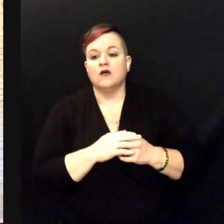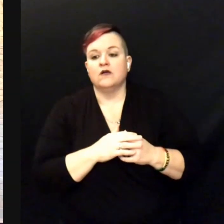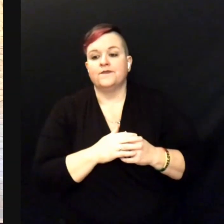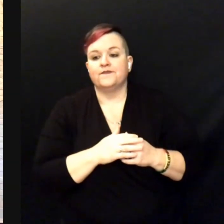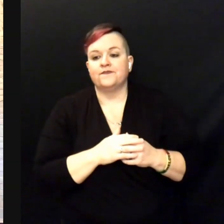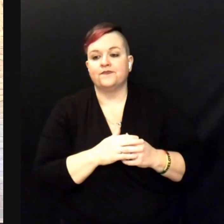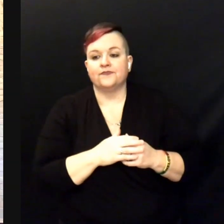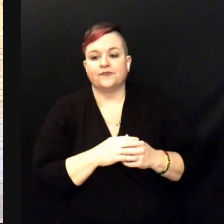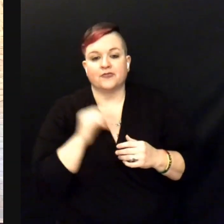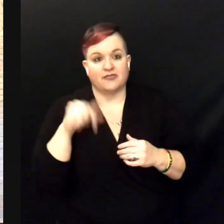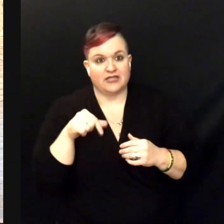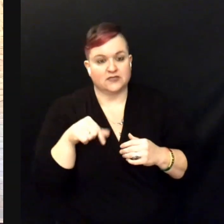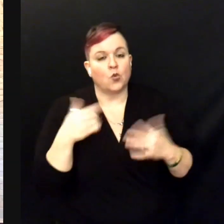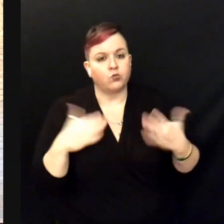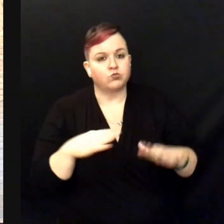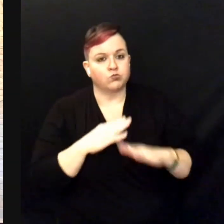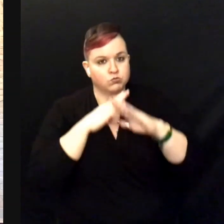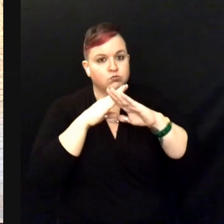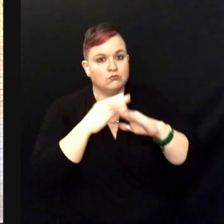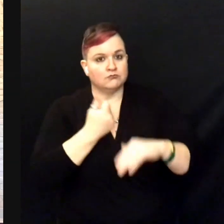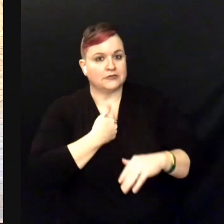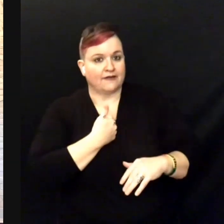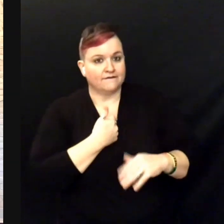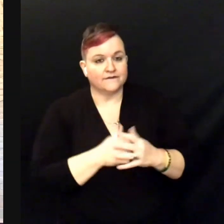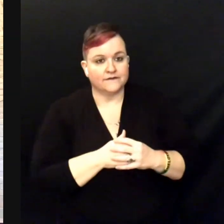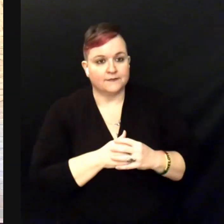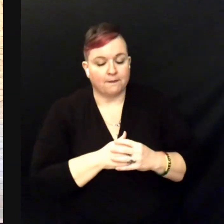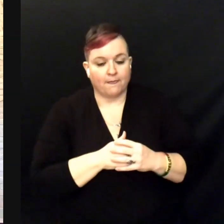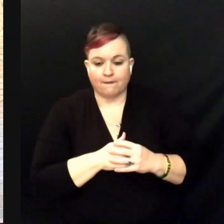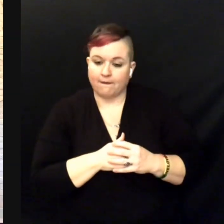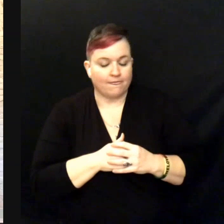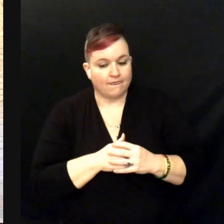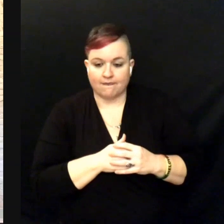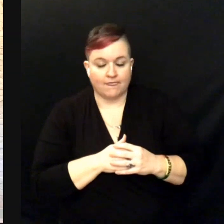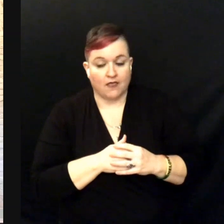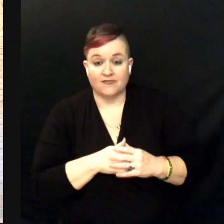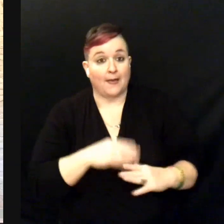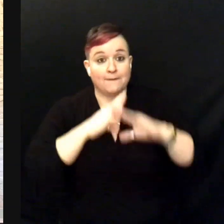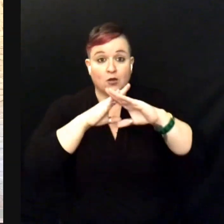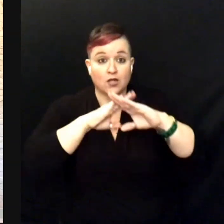this is a barrier of my life that I've smacked into multiple times.